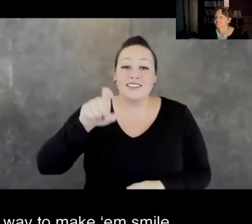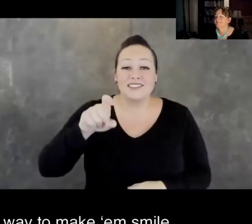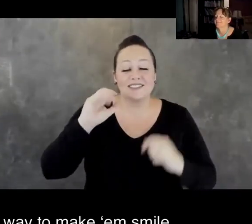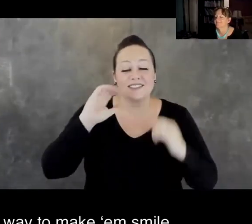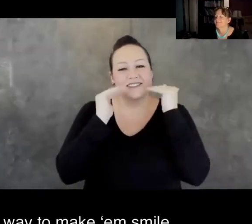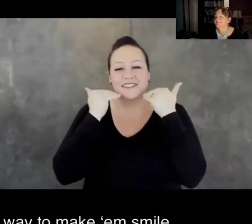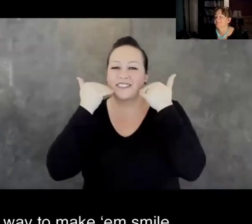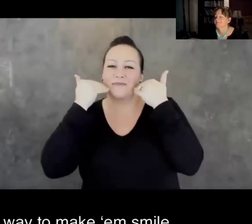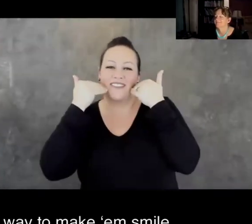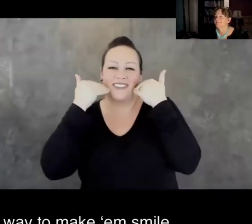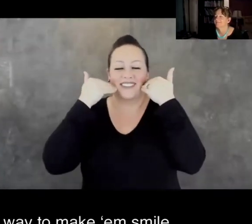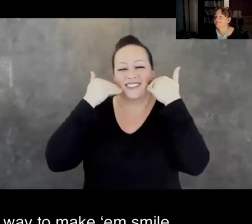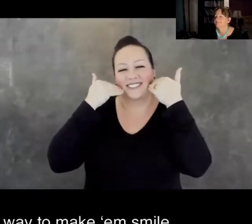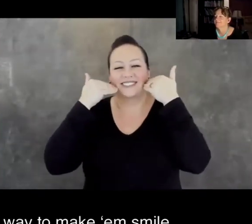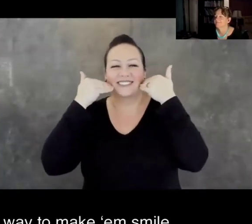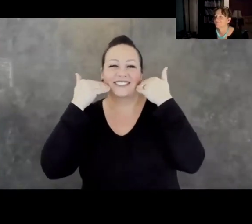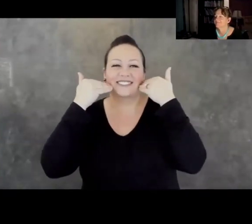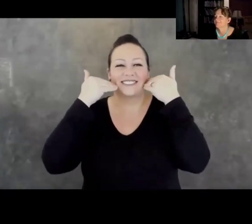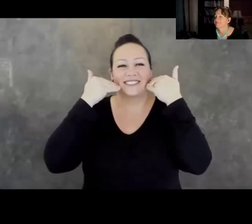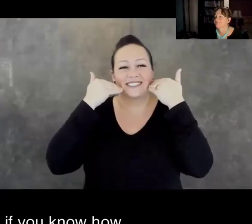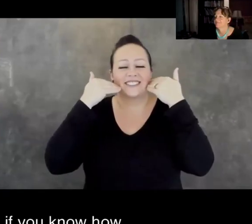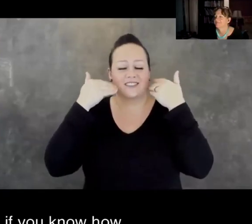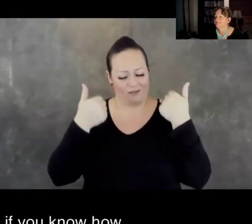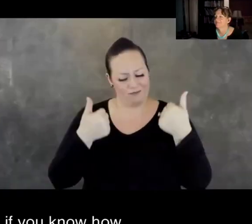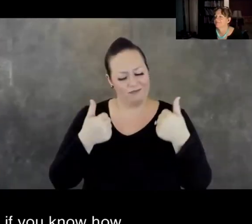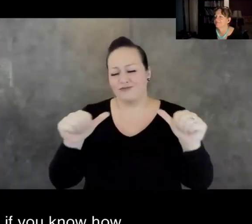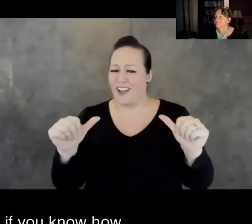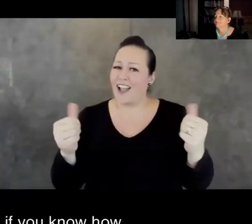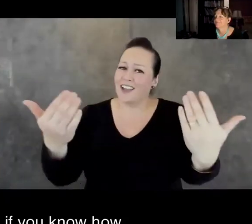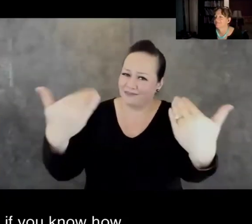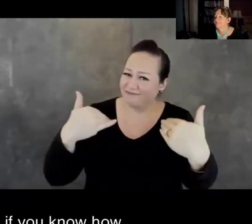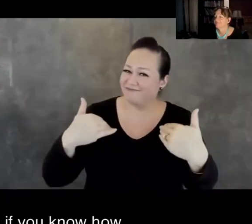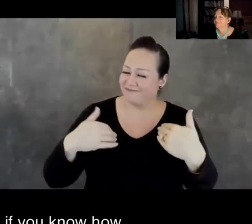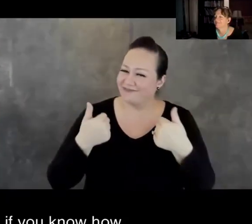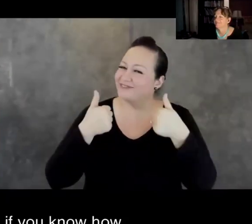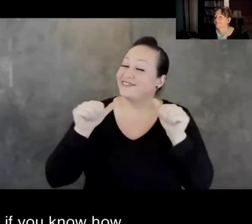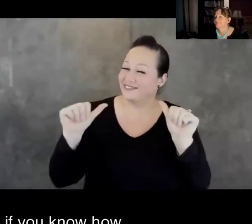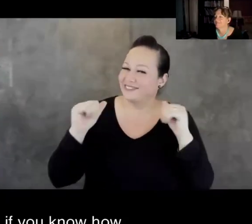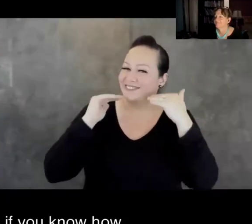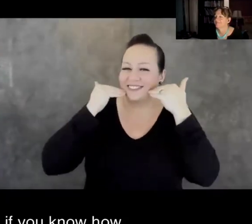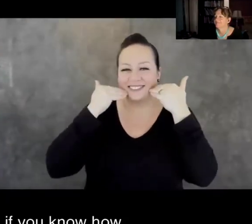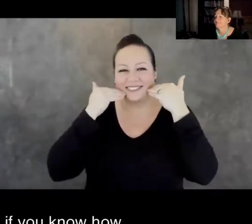Meriah: It ain't so much, you know, hanging out.